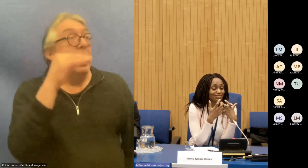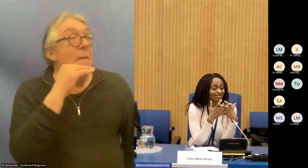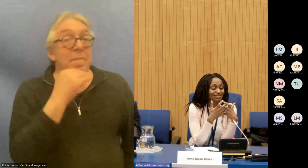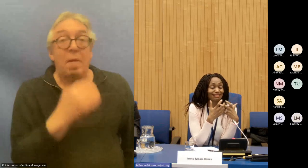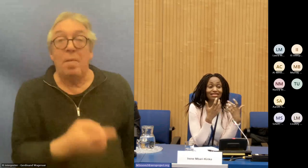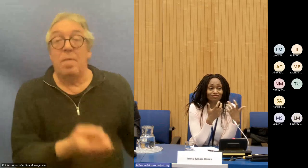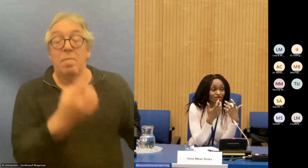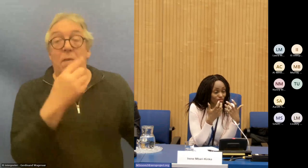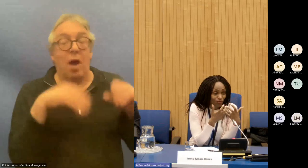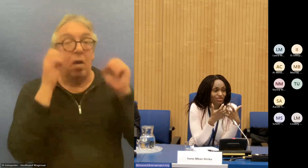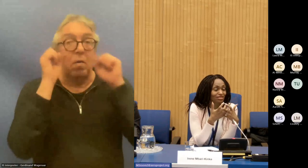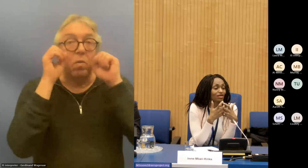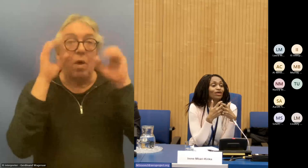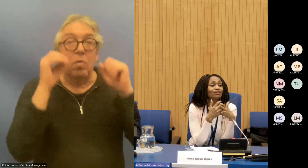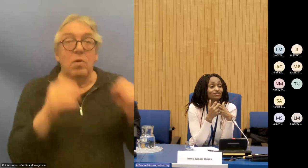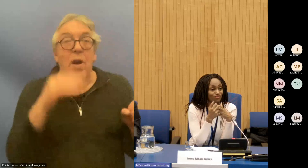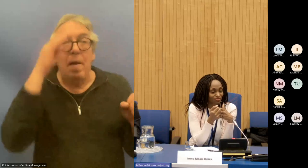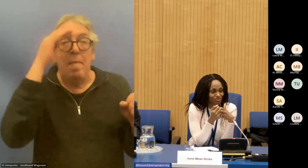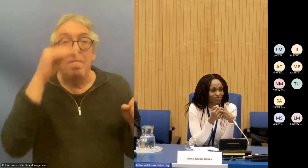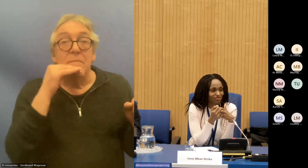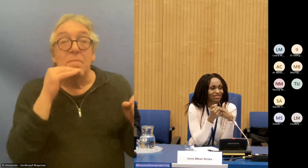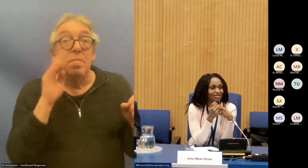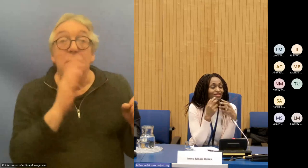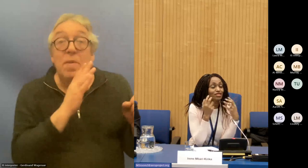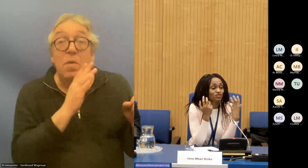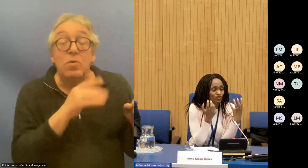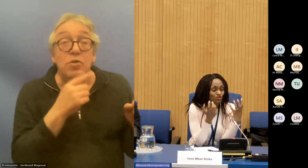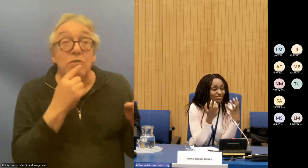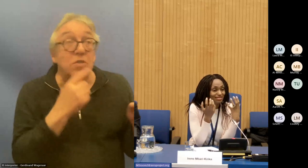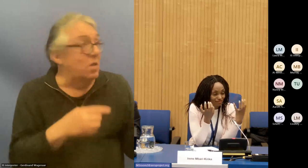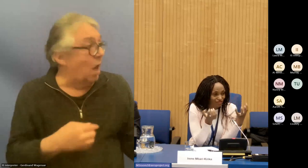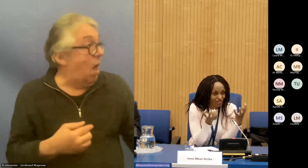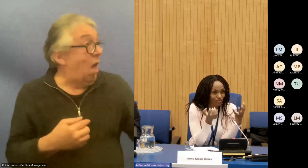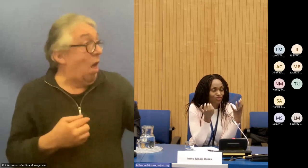We said, that they never thought in the wildest dreams that there were students in the village